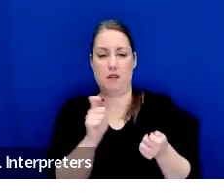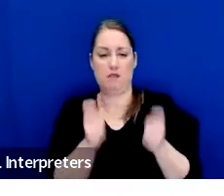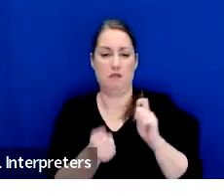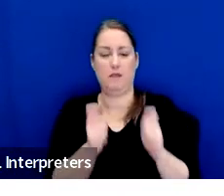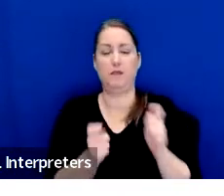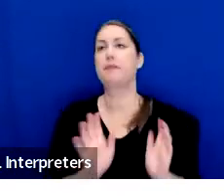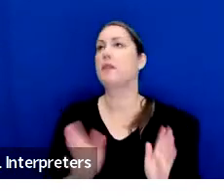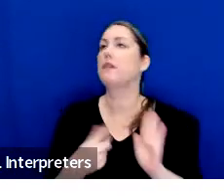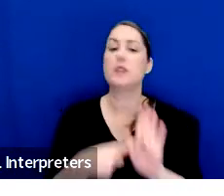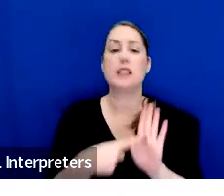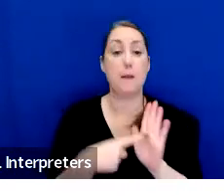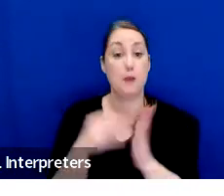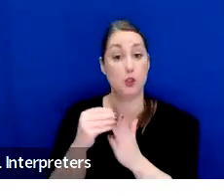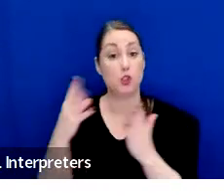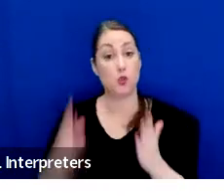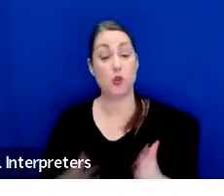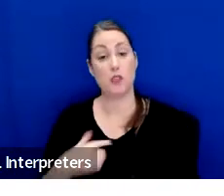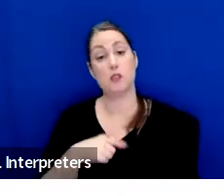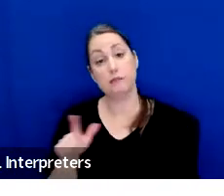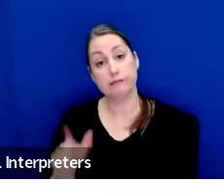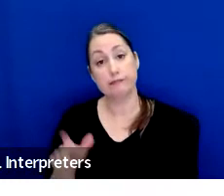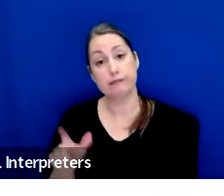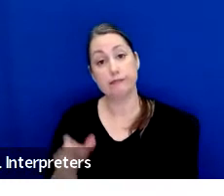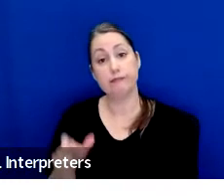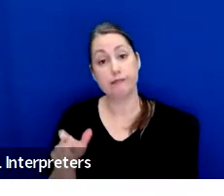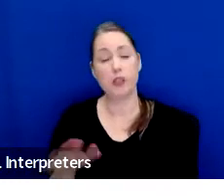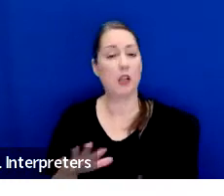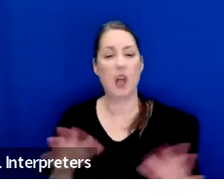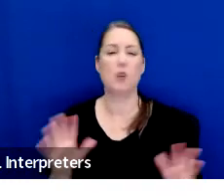through the module, they're, they're not doing that as much, but,